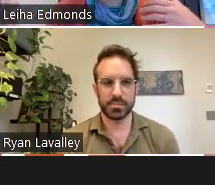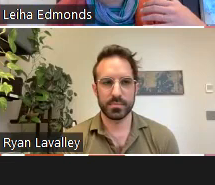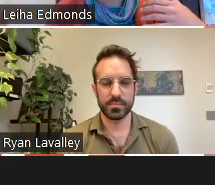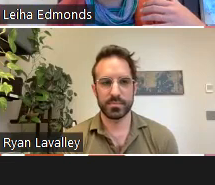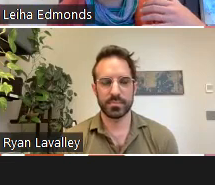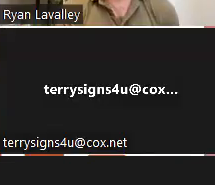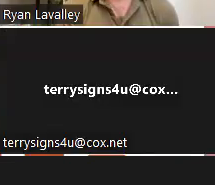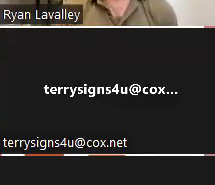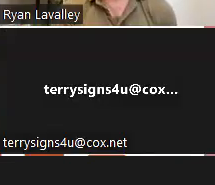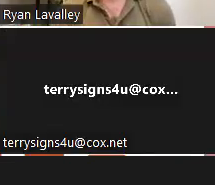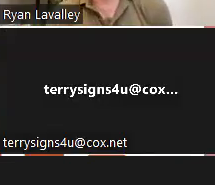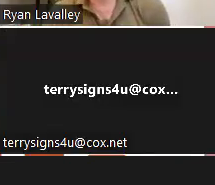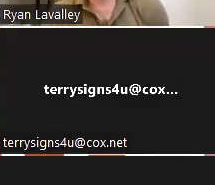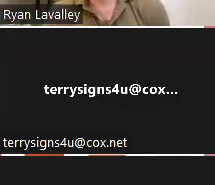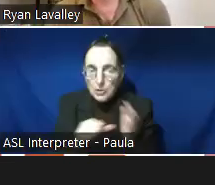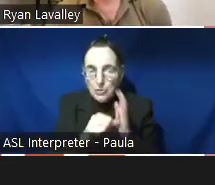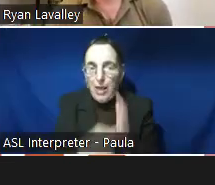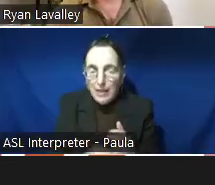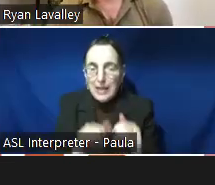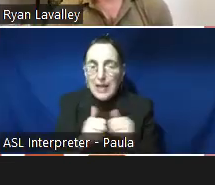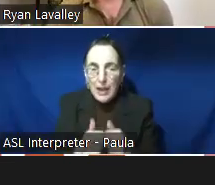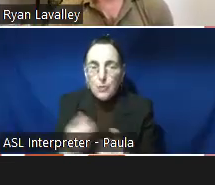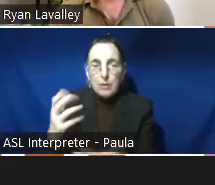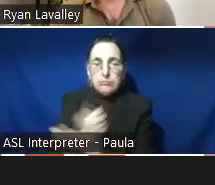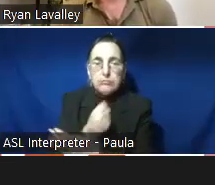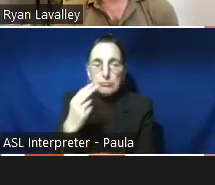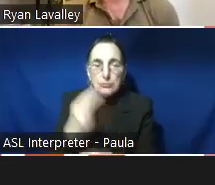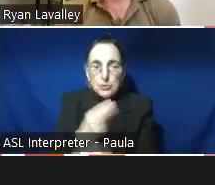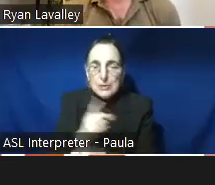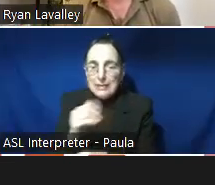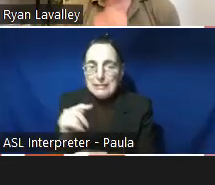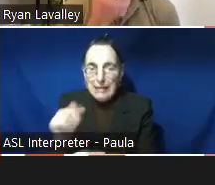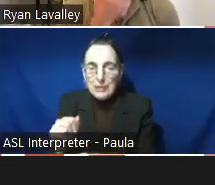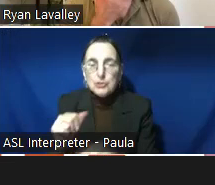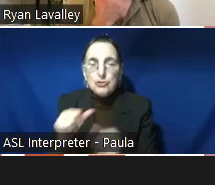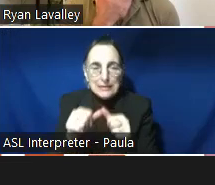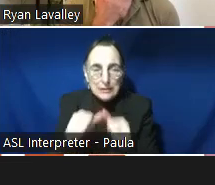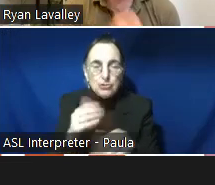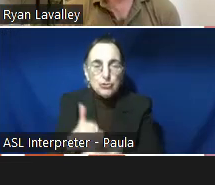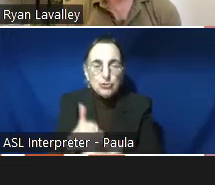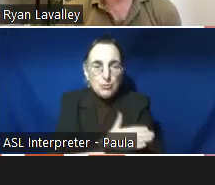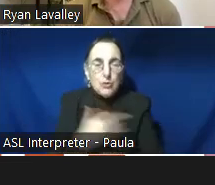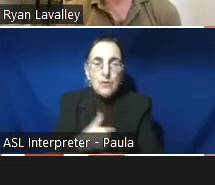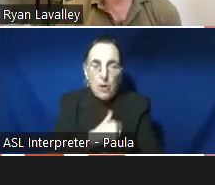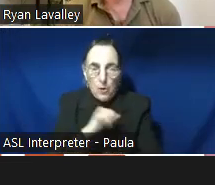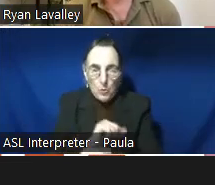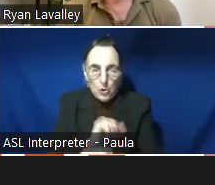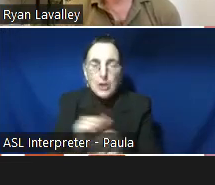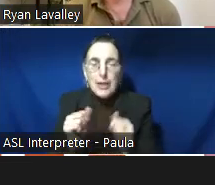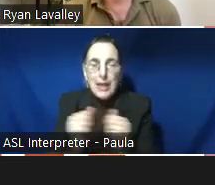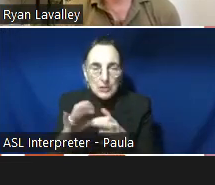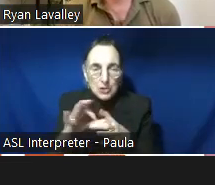of how we are using data to continue to improve our work as a coalition. And so,